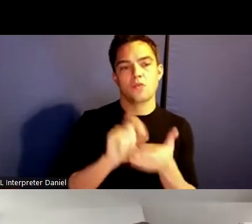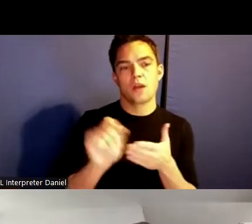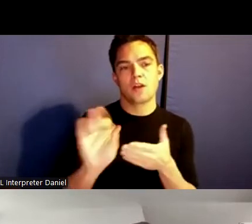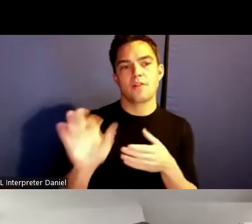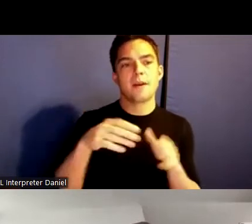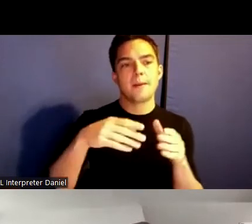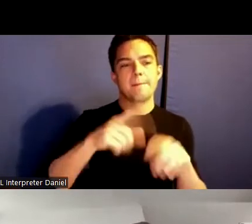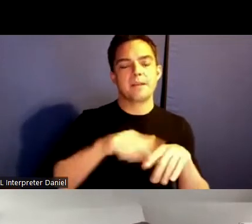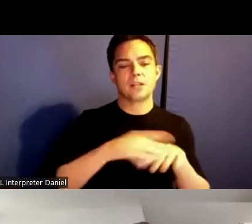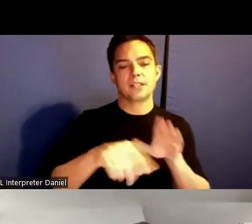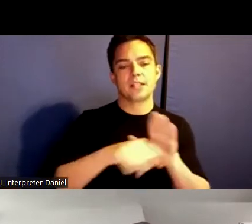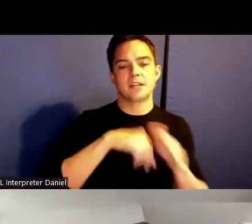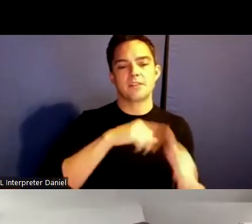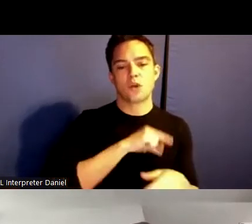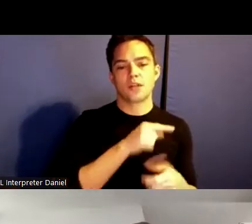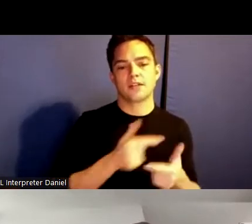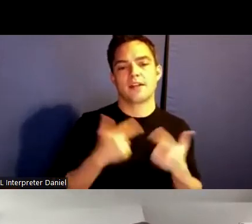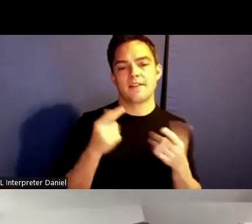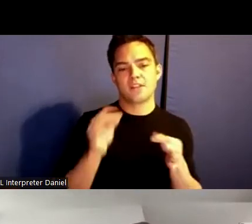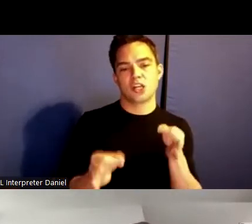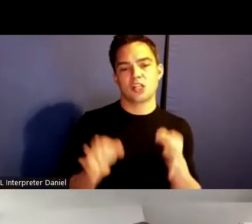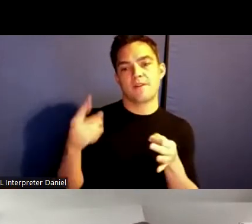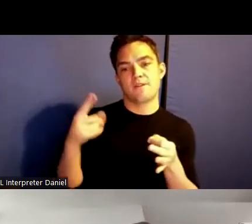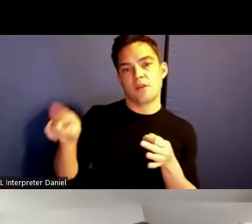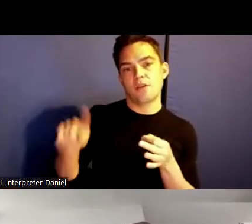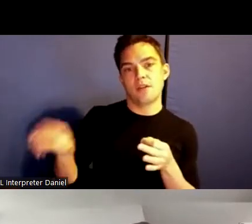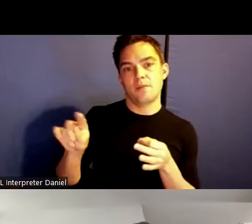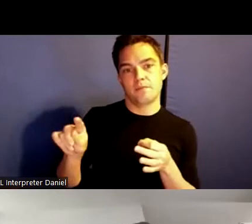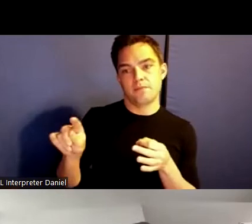of life judgments. That to them seem entirely self evident.